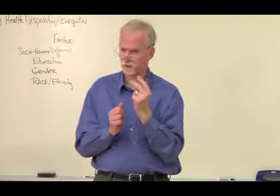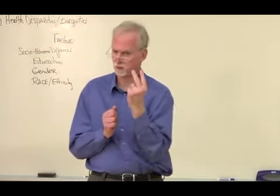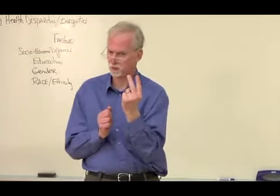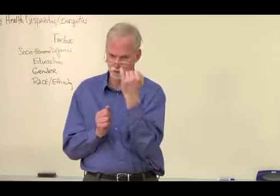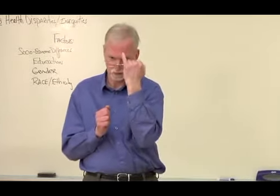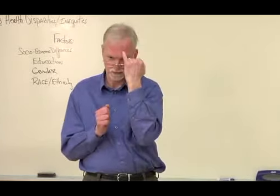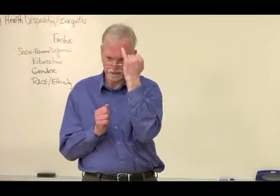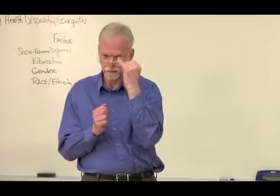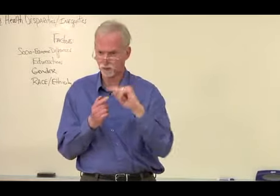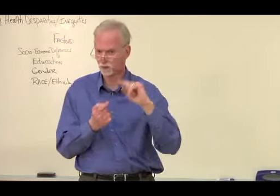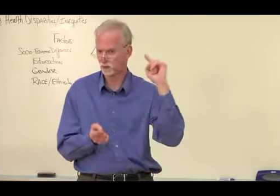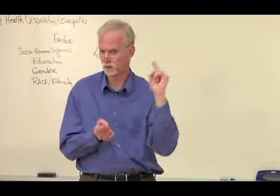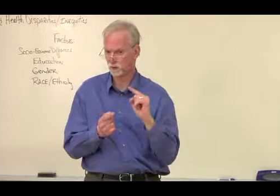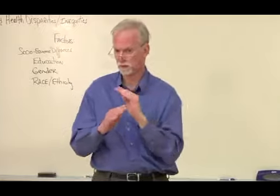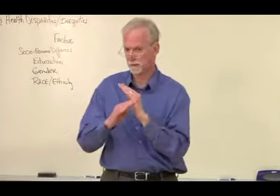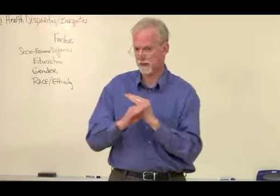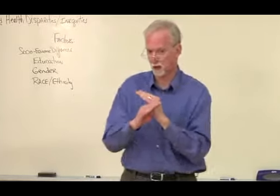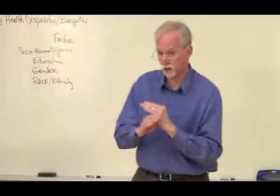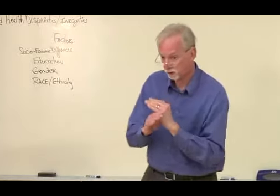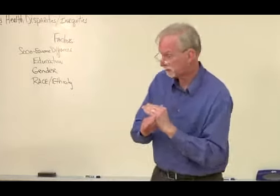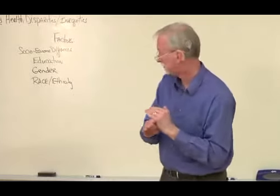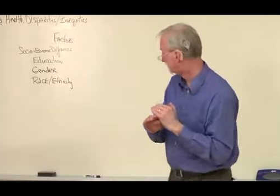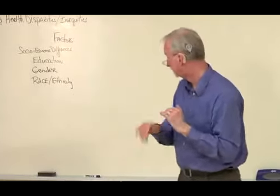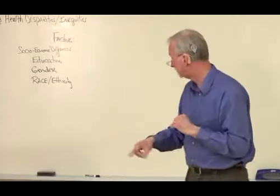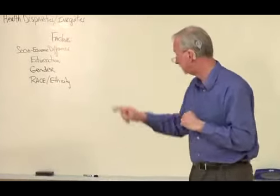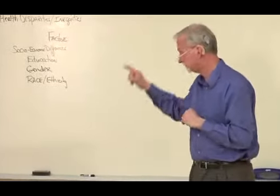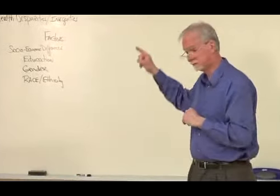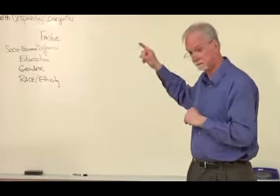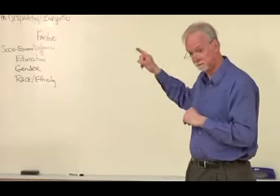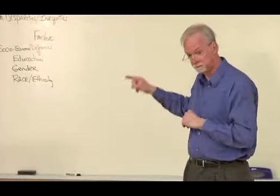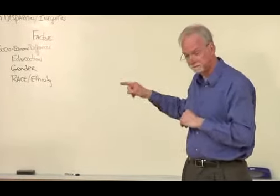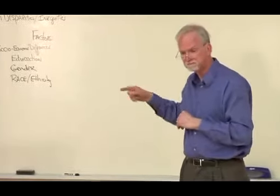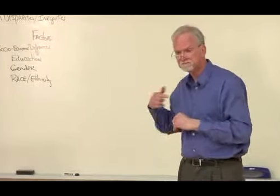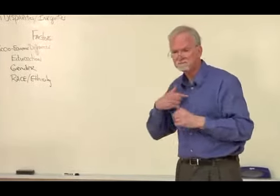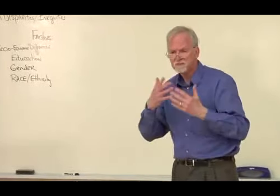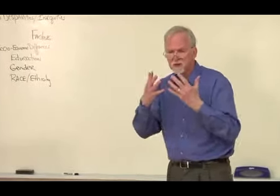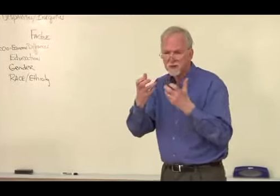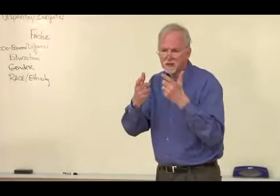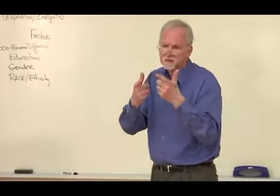I want you to think of two ideas that would reduce these barriers.